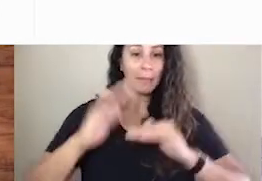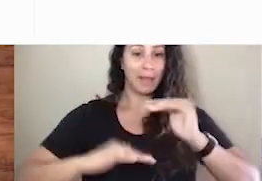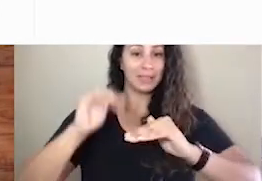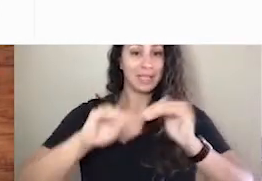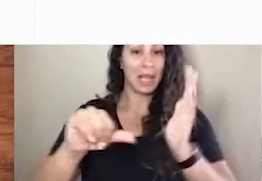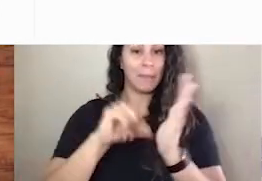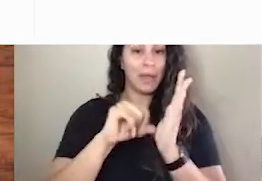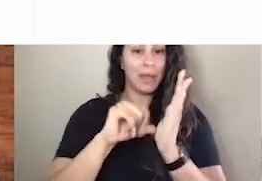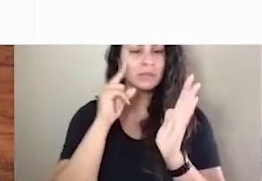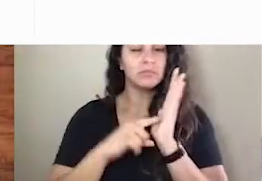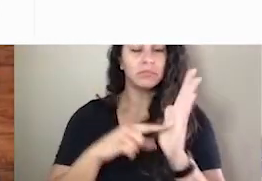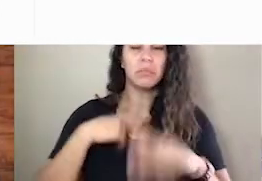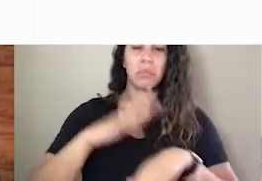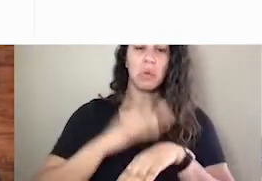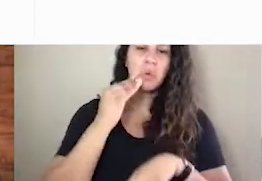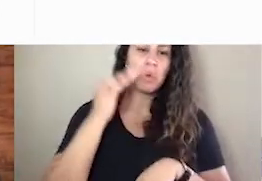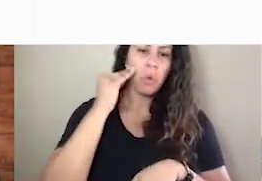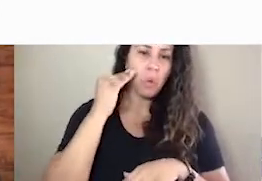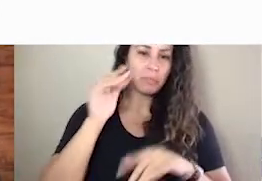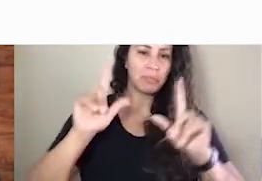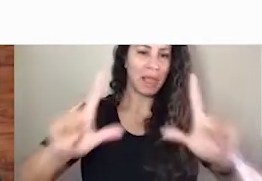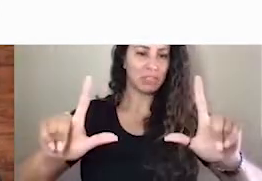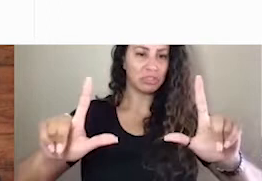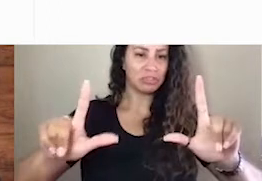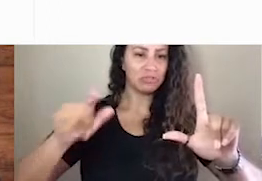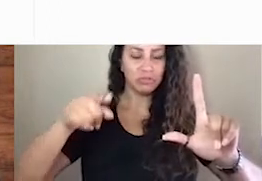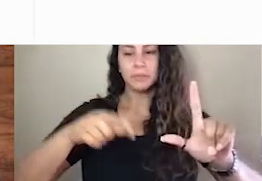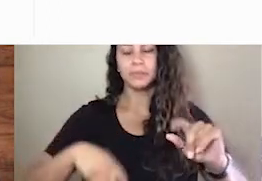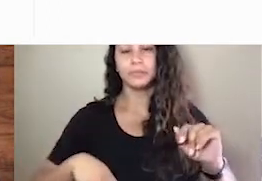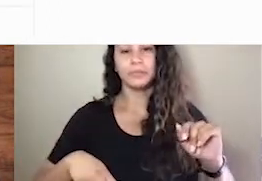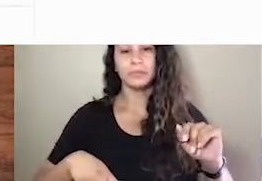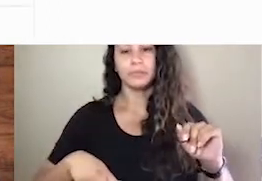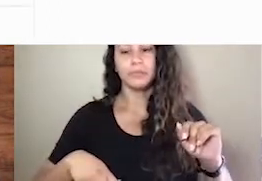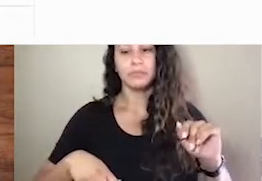AND SAY I REALLY LIKE THIS SECTION OVER HERE ON MY HOME